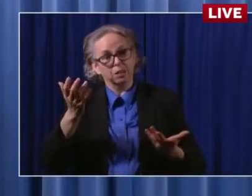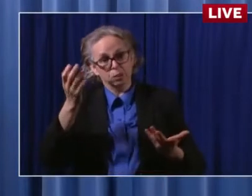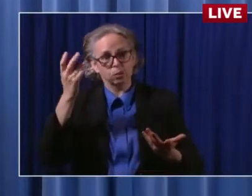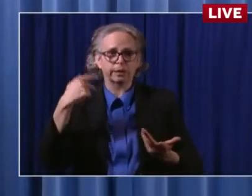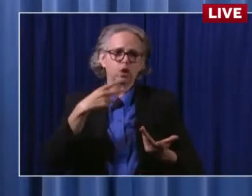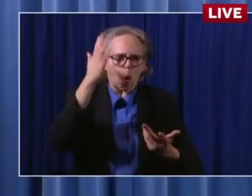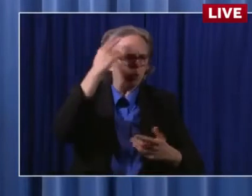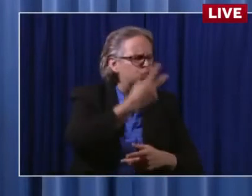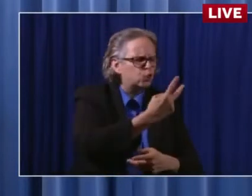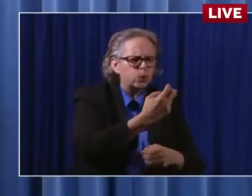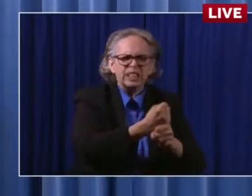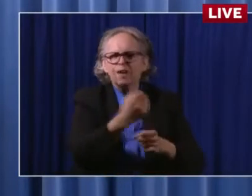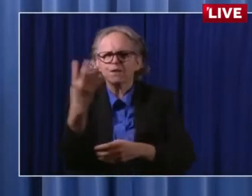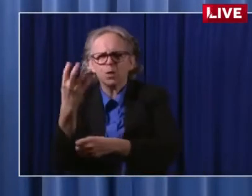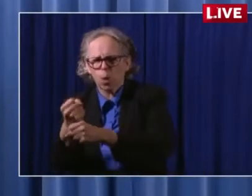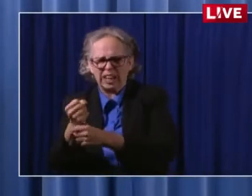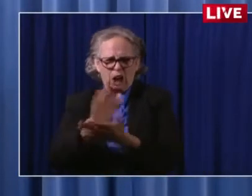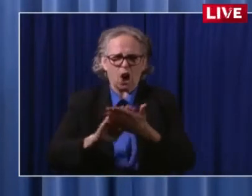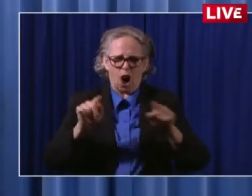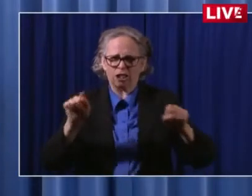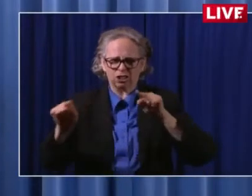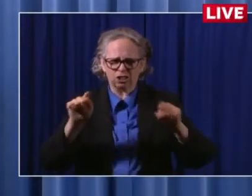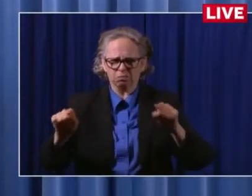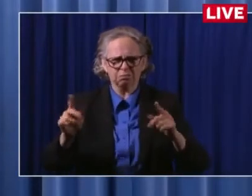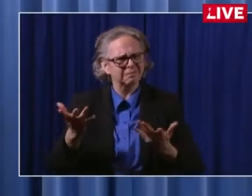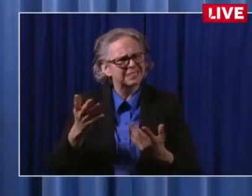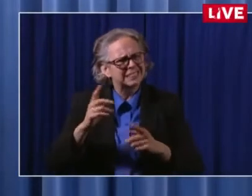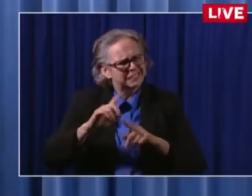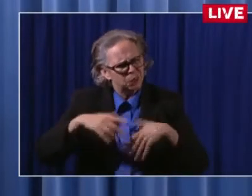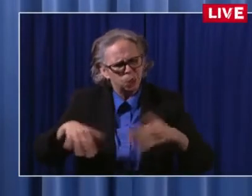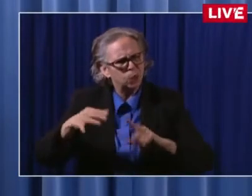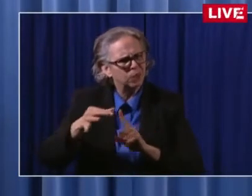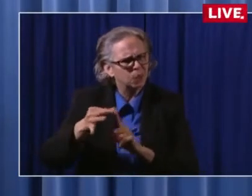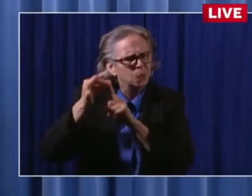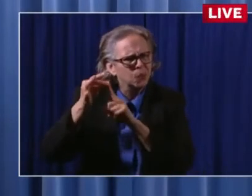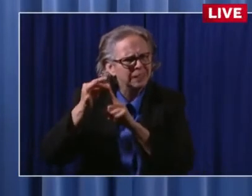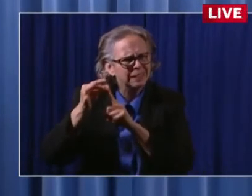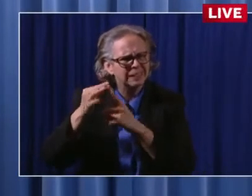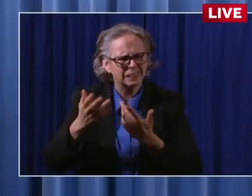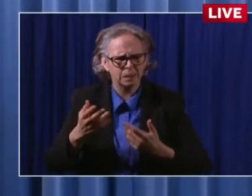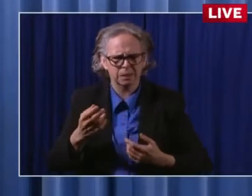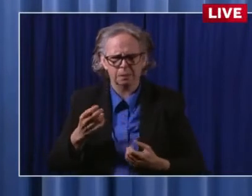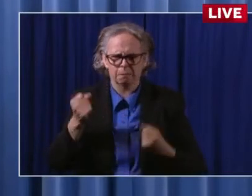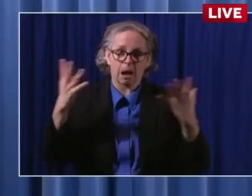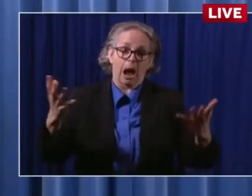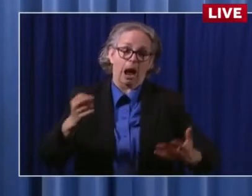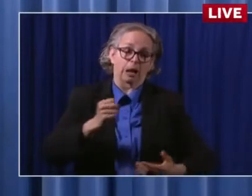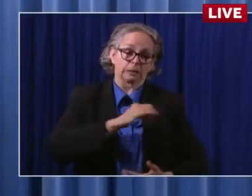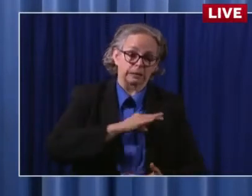OHIO’S TWO AND FOUR-YEAR COLLEGES AND UNIVERSITIES ARE UNIQUE COMMUNITIES WITH STUDENTS, FACULTY, STAFF.